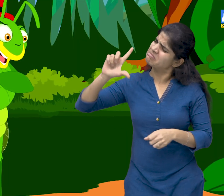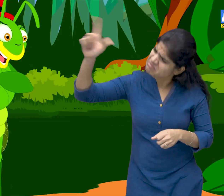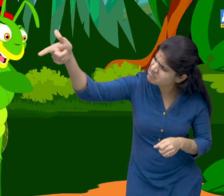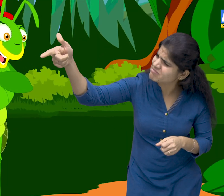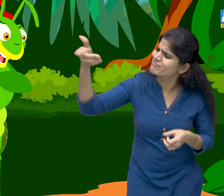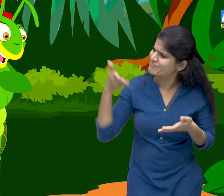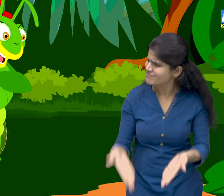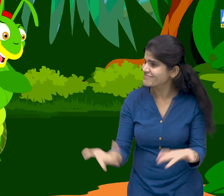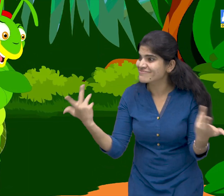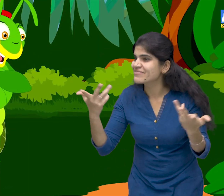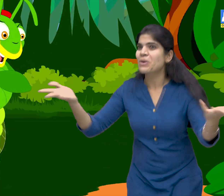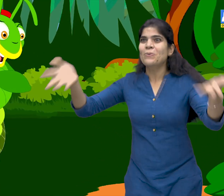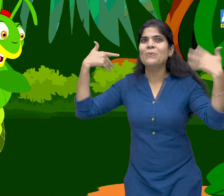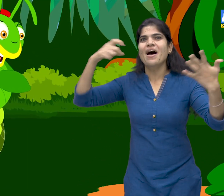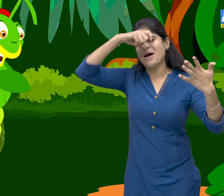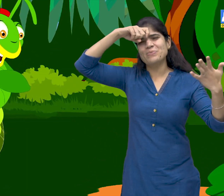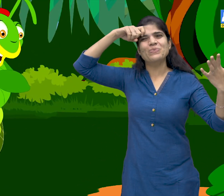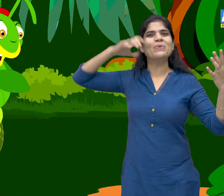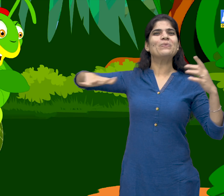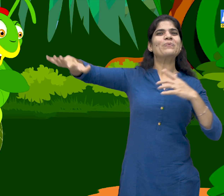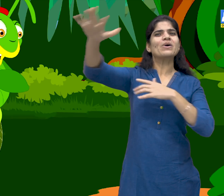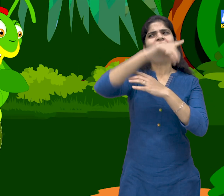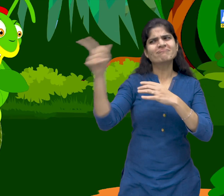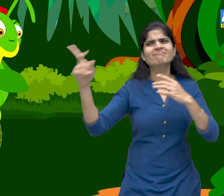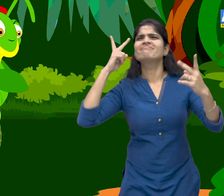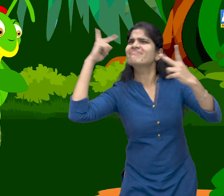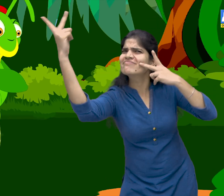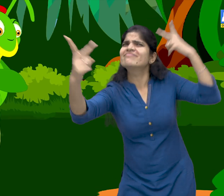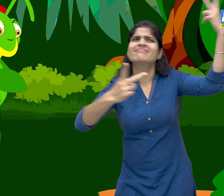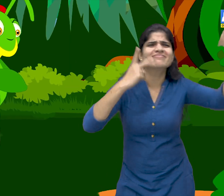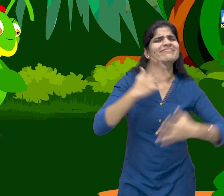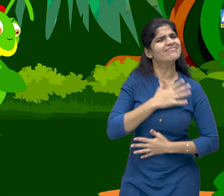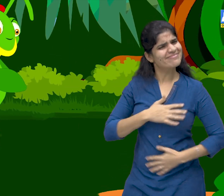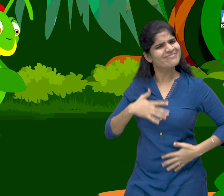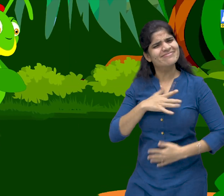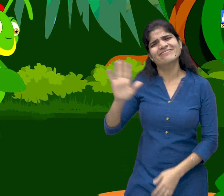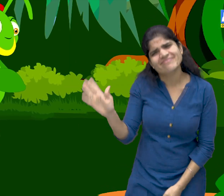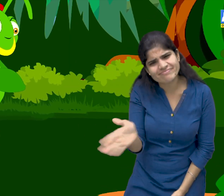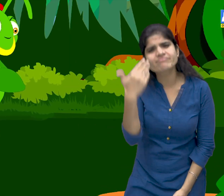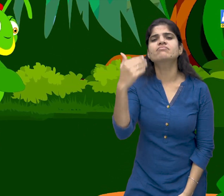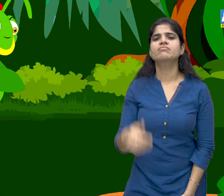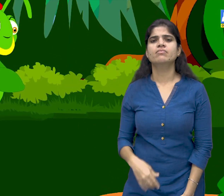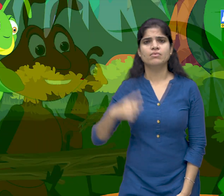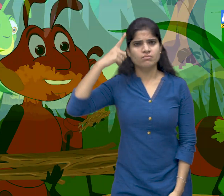''Don't do this now''. ''Work later''. Wander and enjoy the fresh air of this summer season.